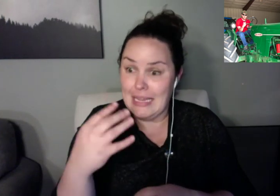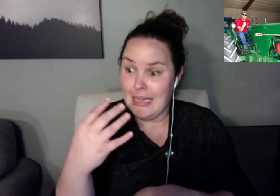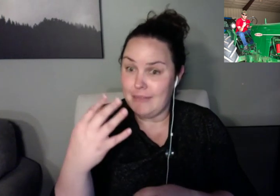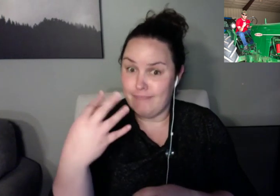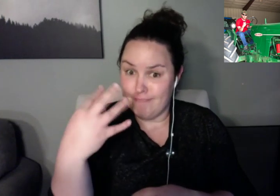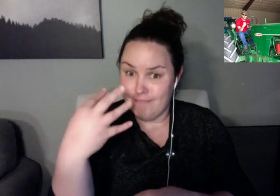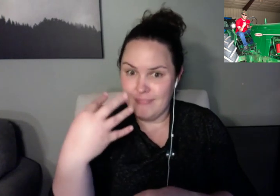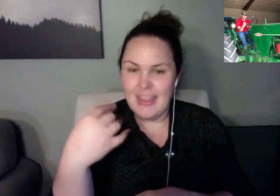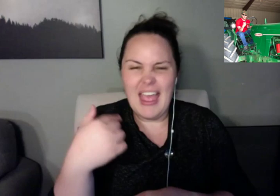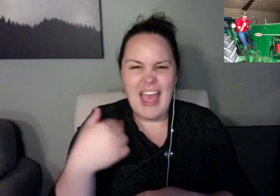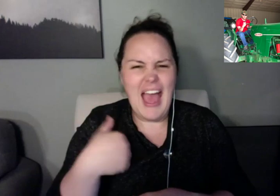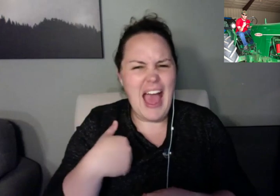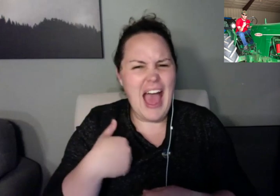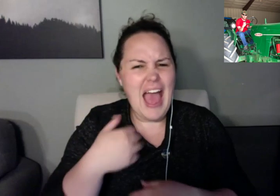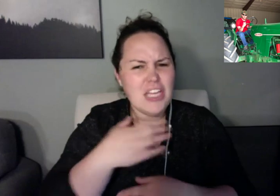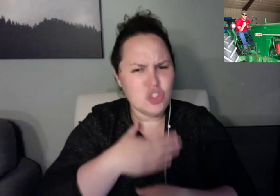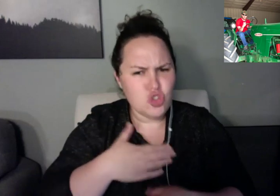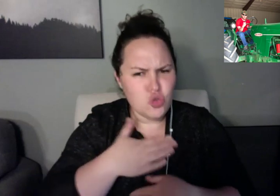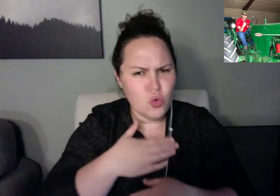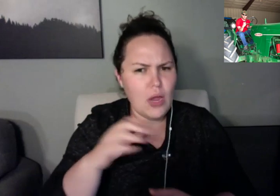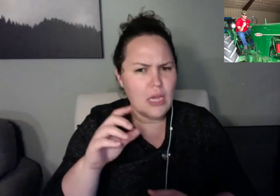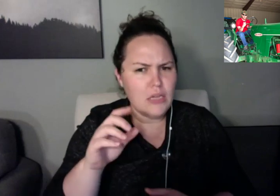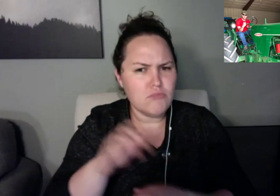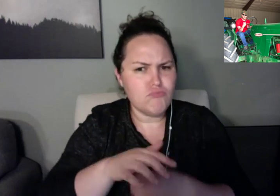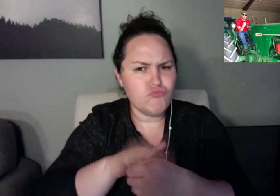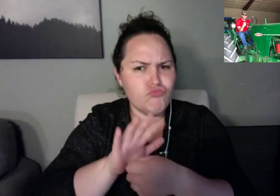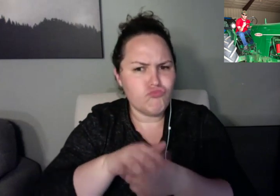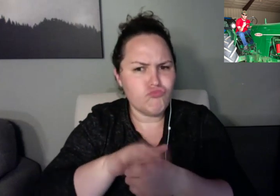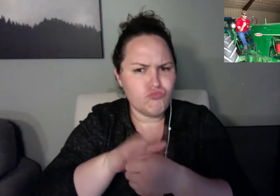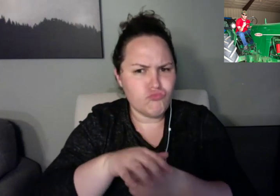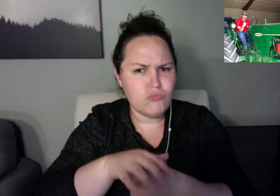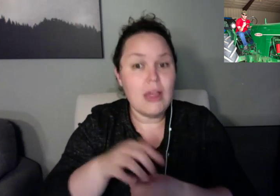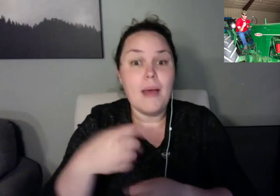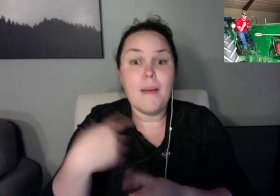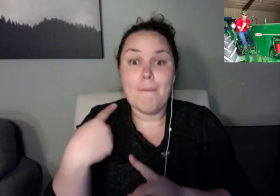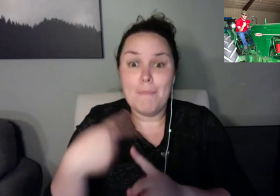I do for a hobby. And when I I'm a licensed massage therapist